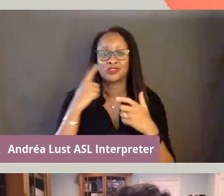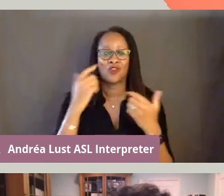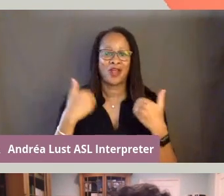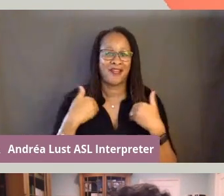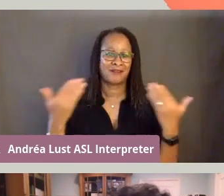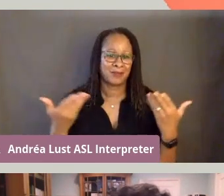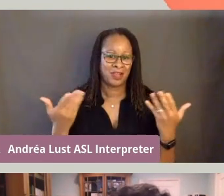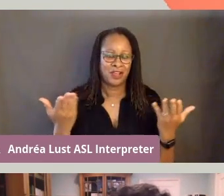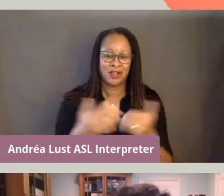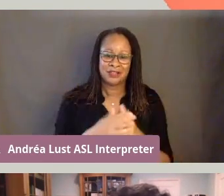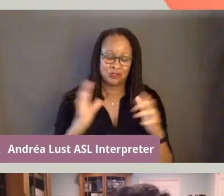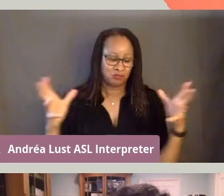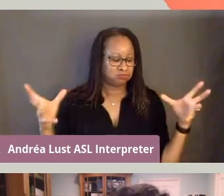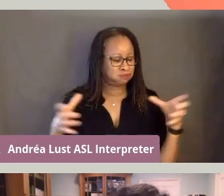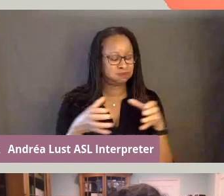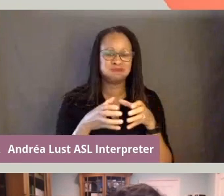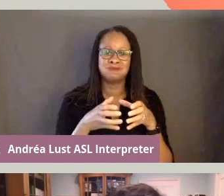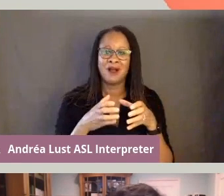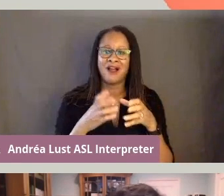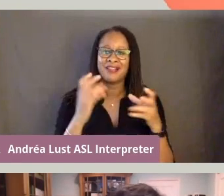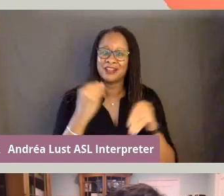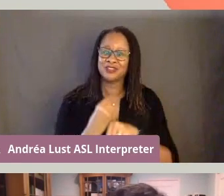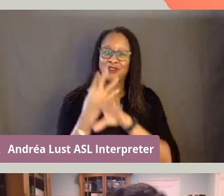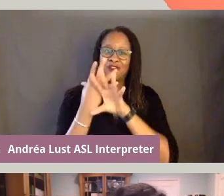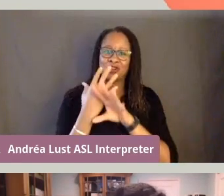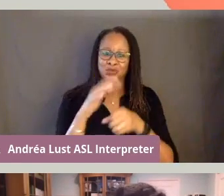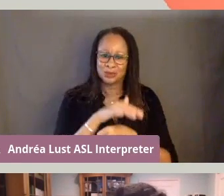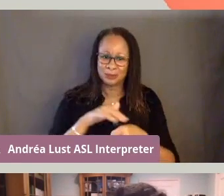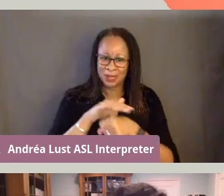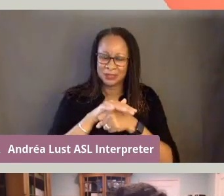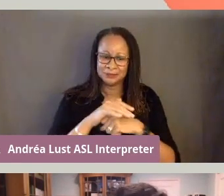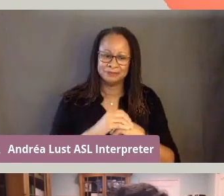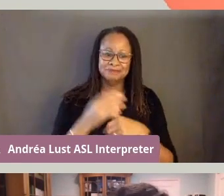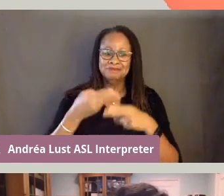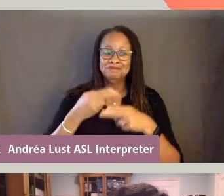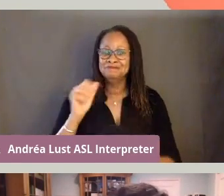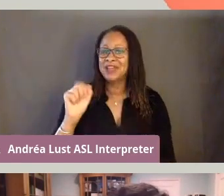and for gathering us in this virtual space. My name is Ashley O'Shay,